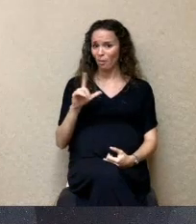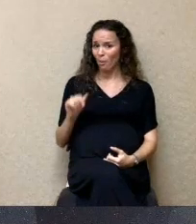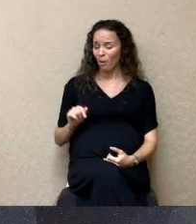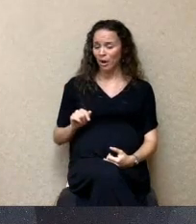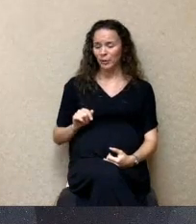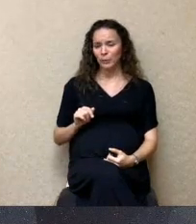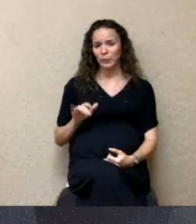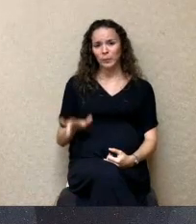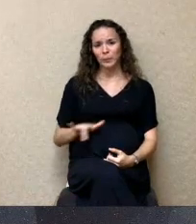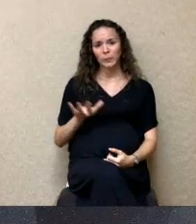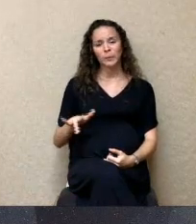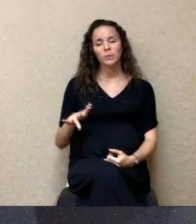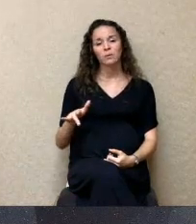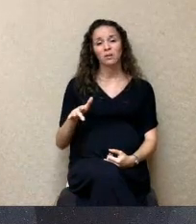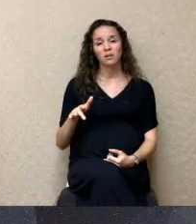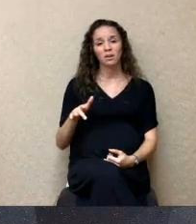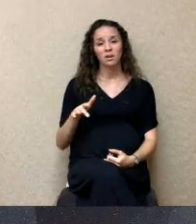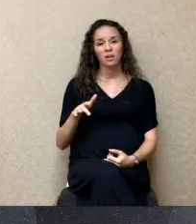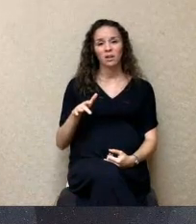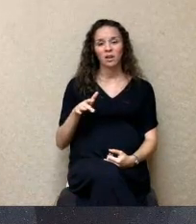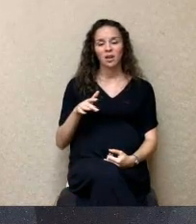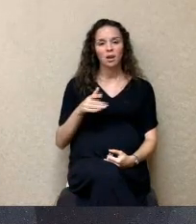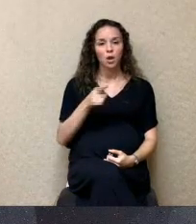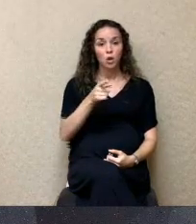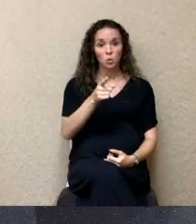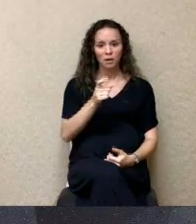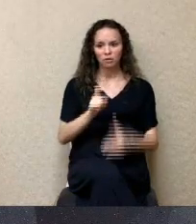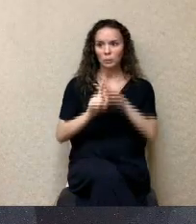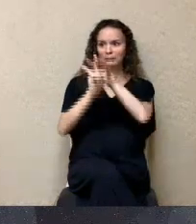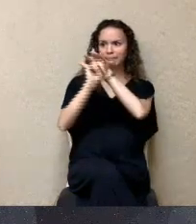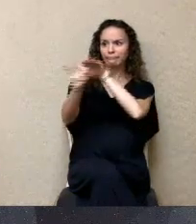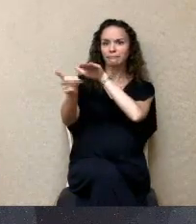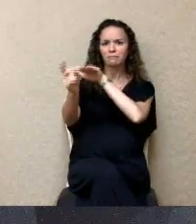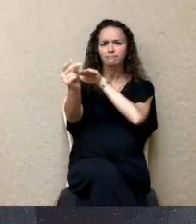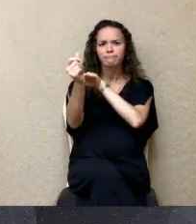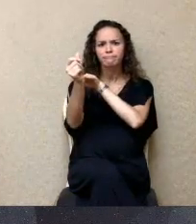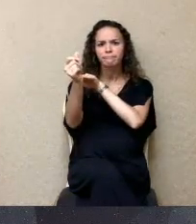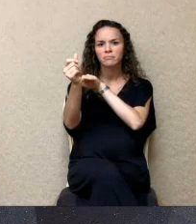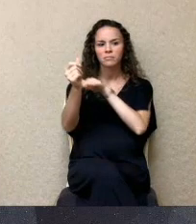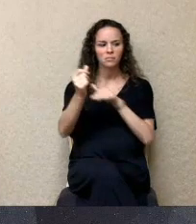So, when you've got two seconds to leave your house, what can you bring with you?